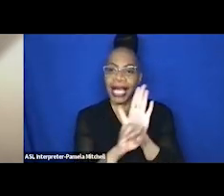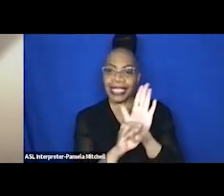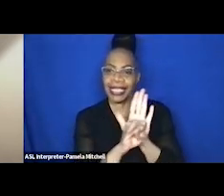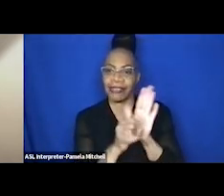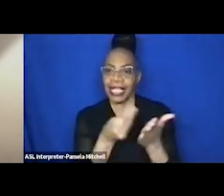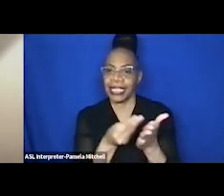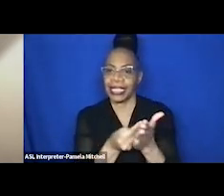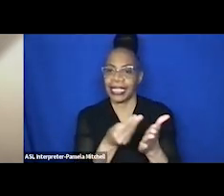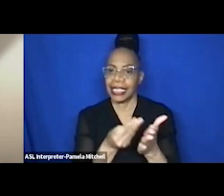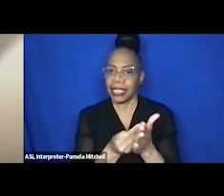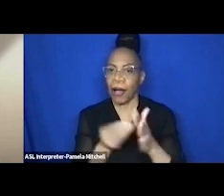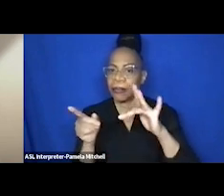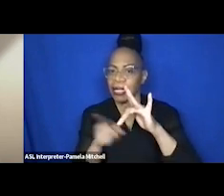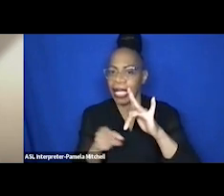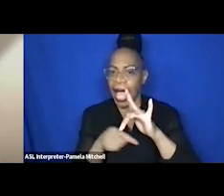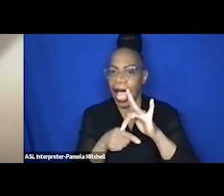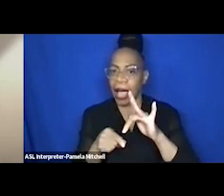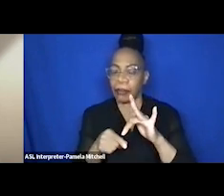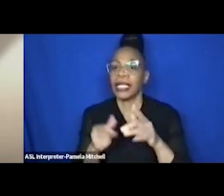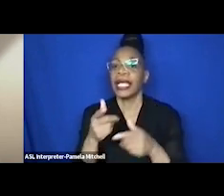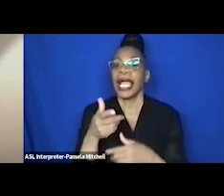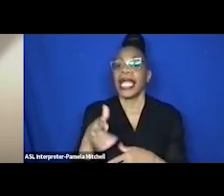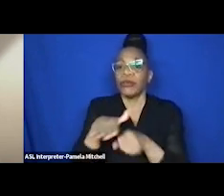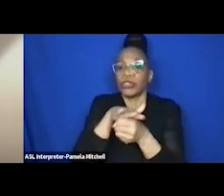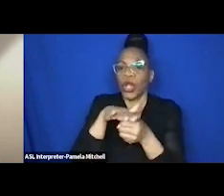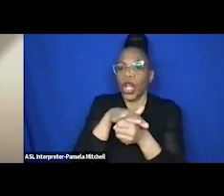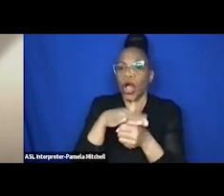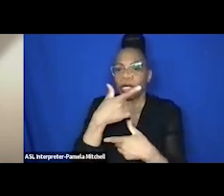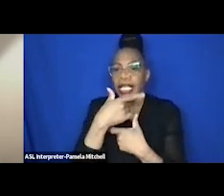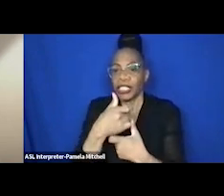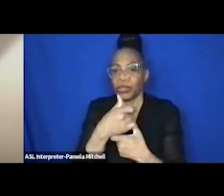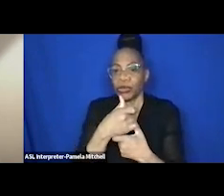And there was enough local interests that we could really tie SOAR